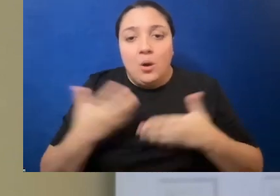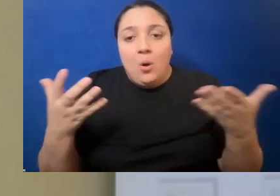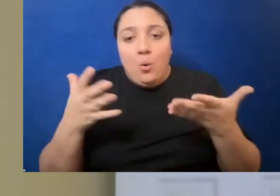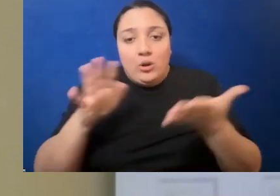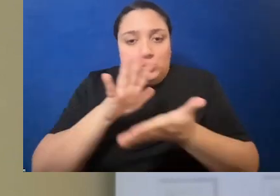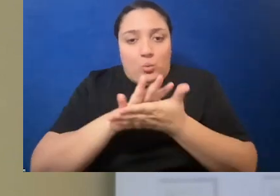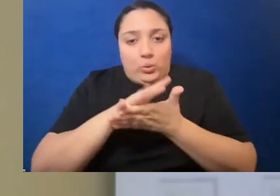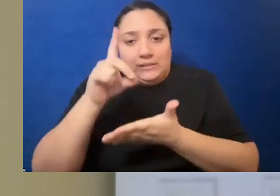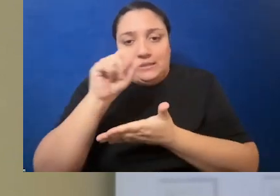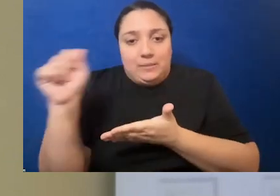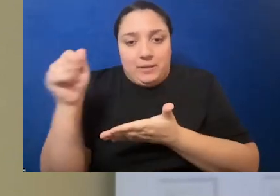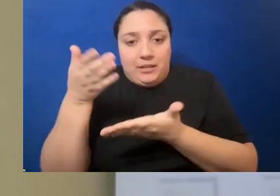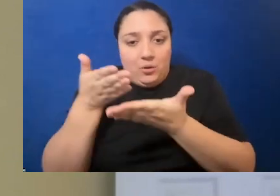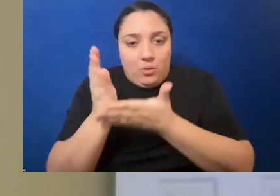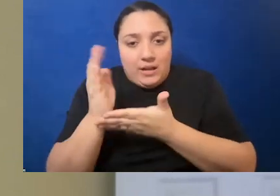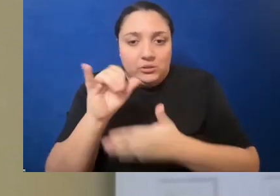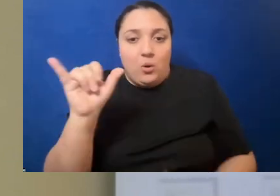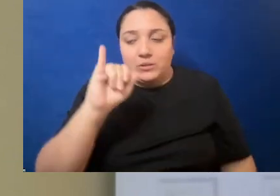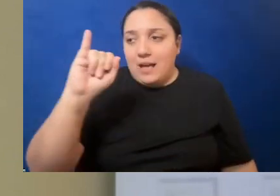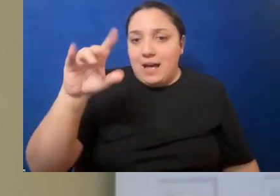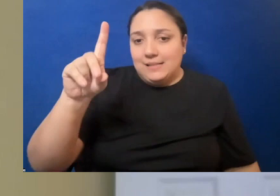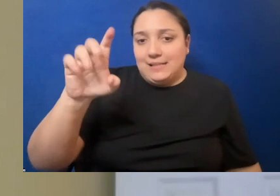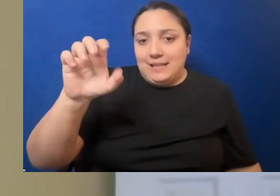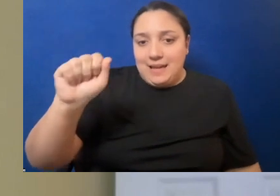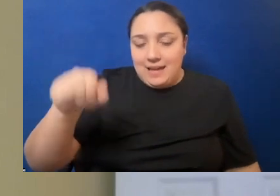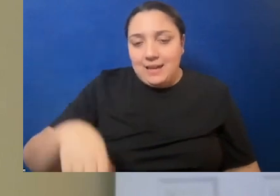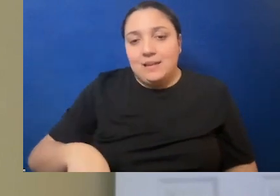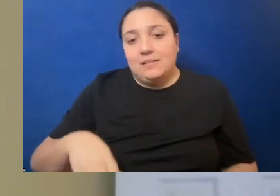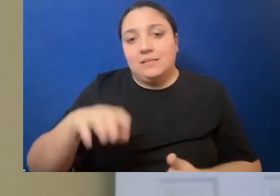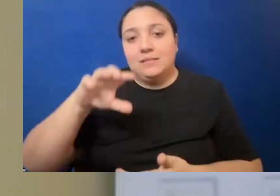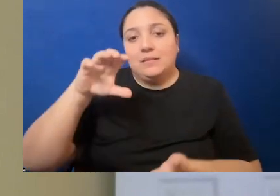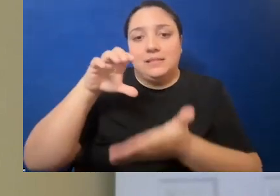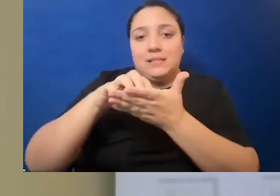THE SCHOOLS IS SEEING.